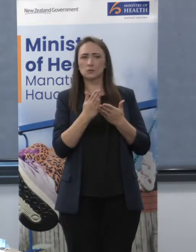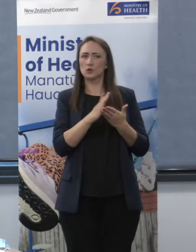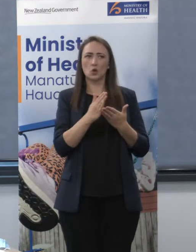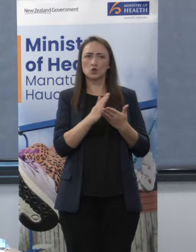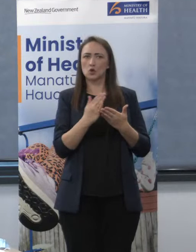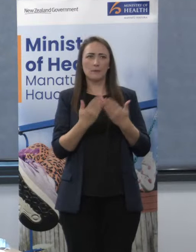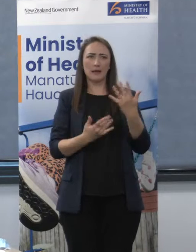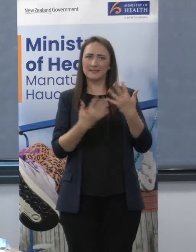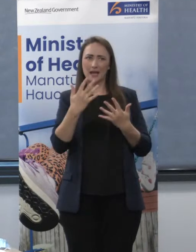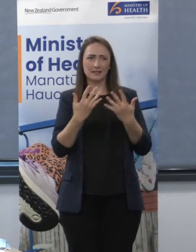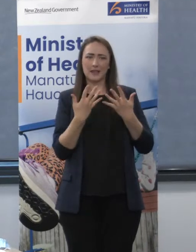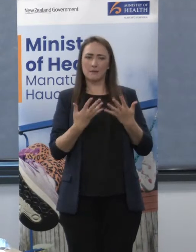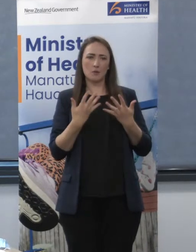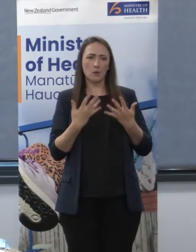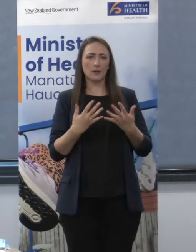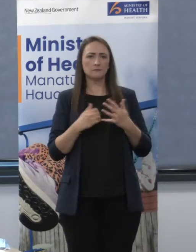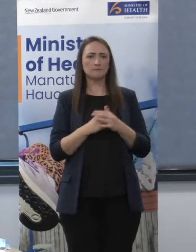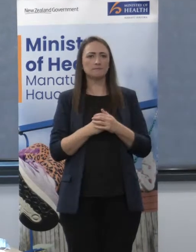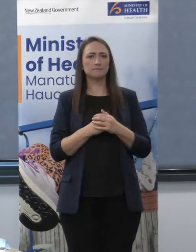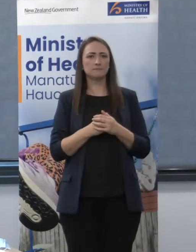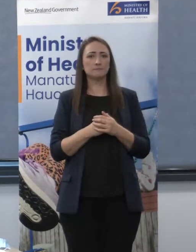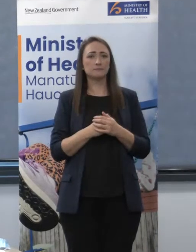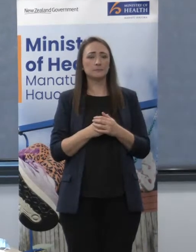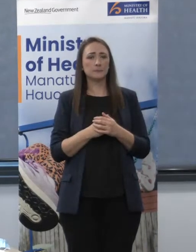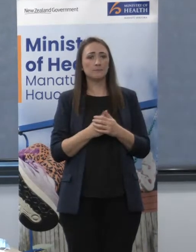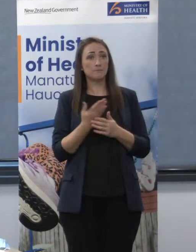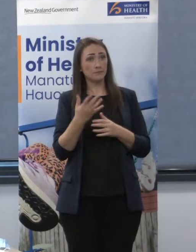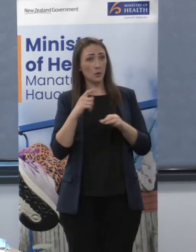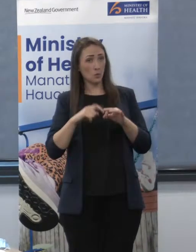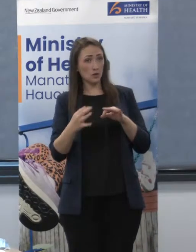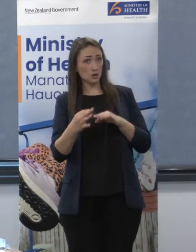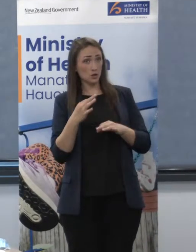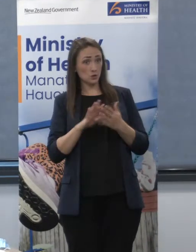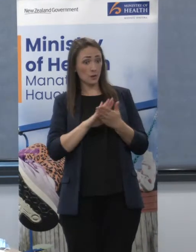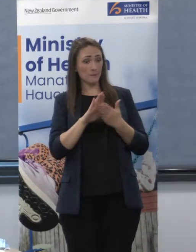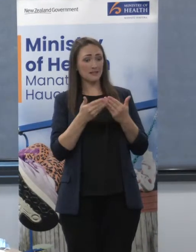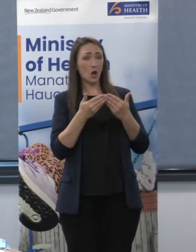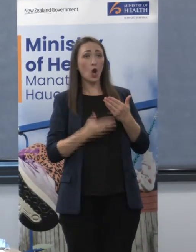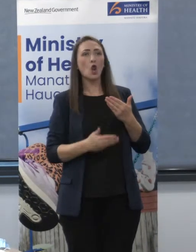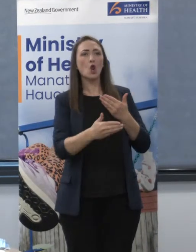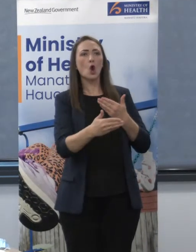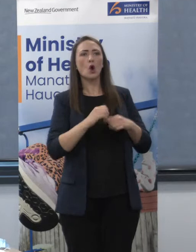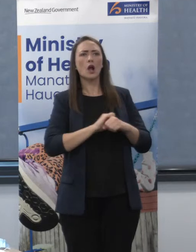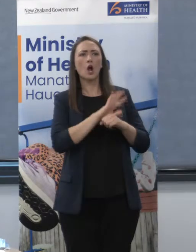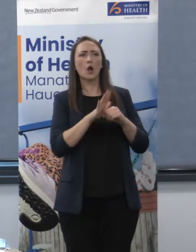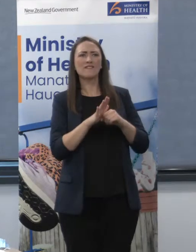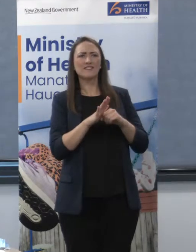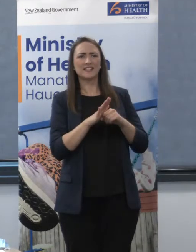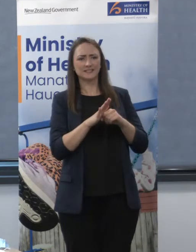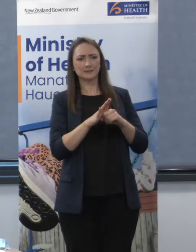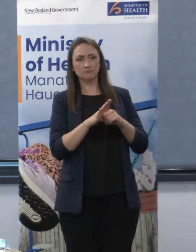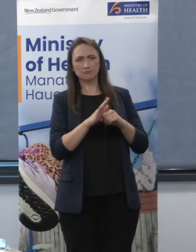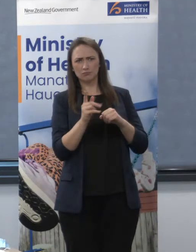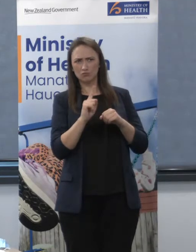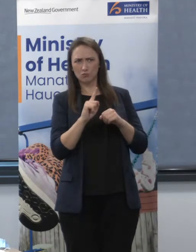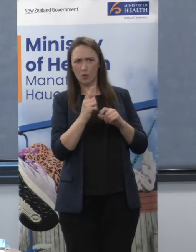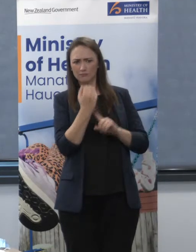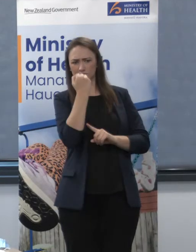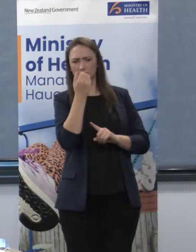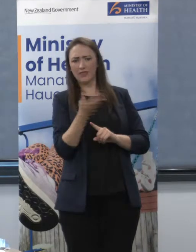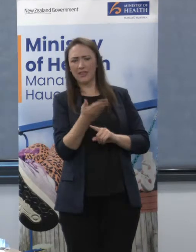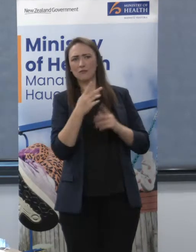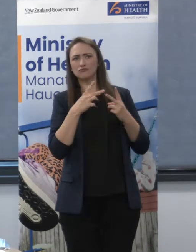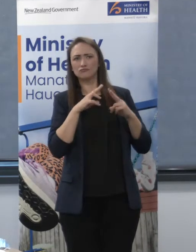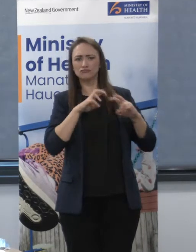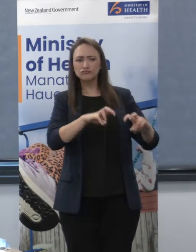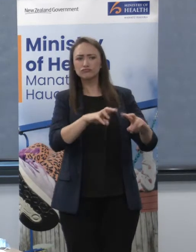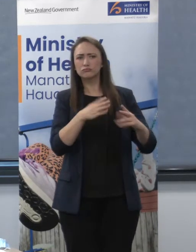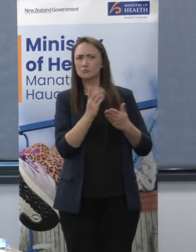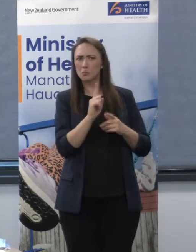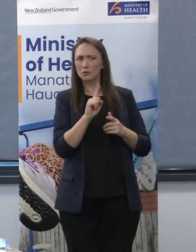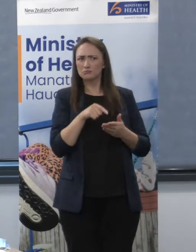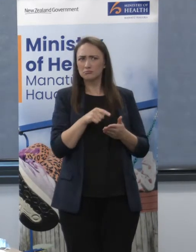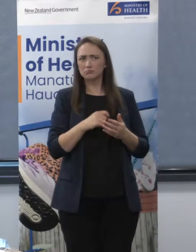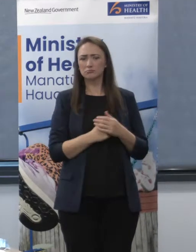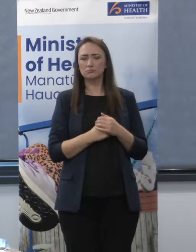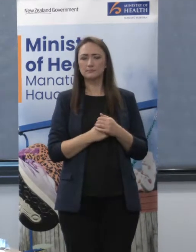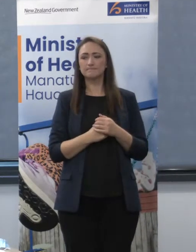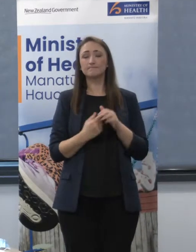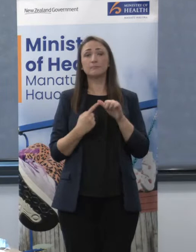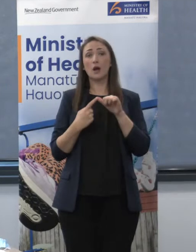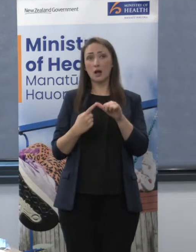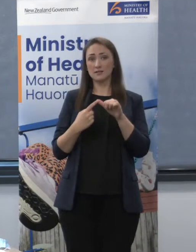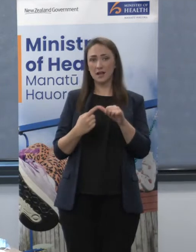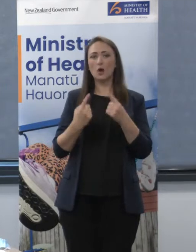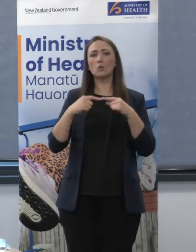data at the moment.